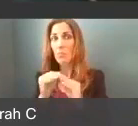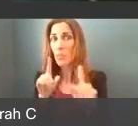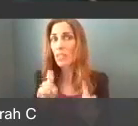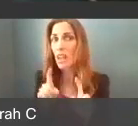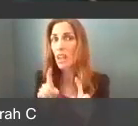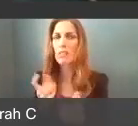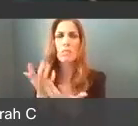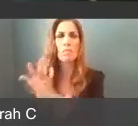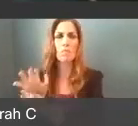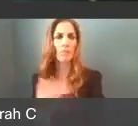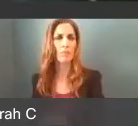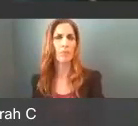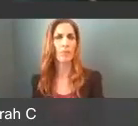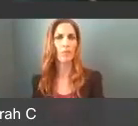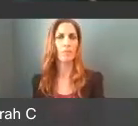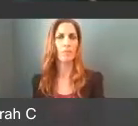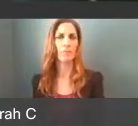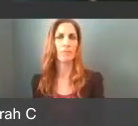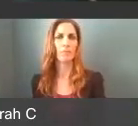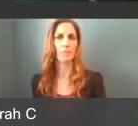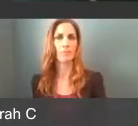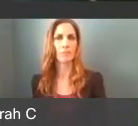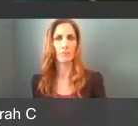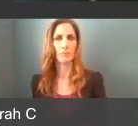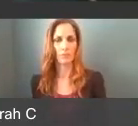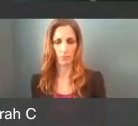[Commissioner Arkoosh] So in the early days of the pandemic, which